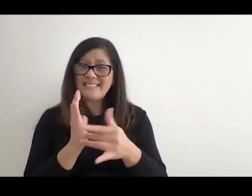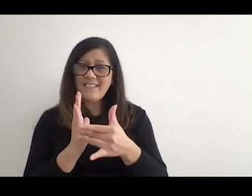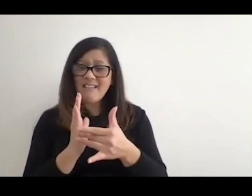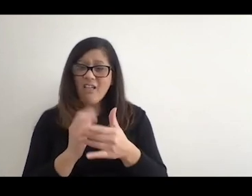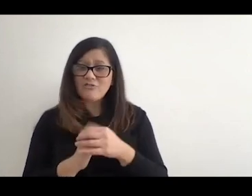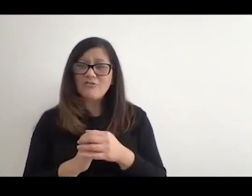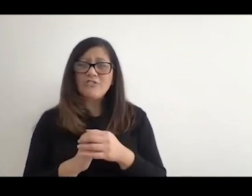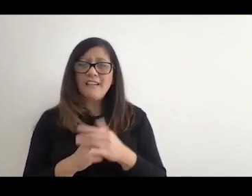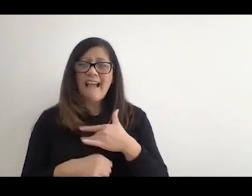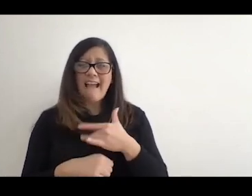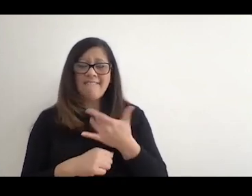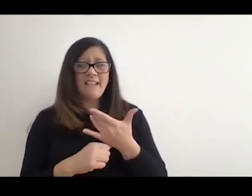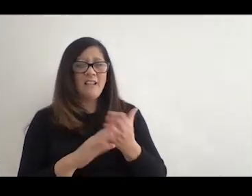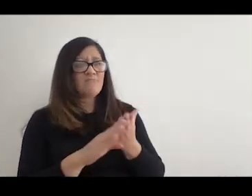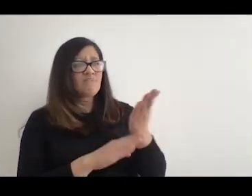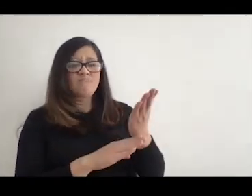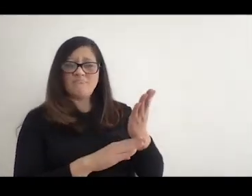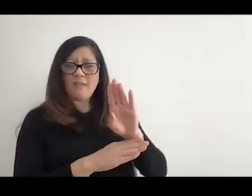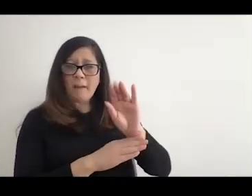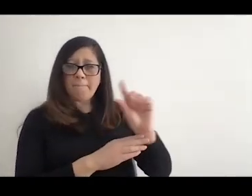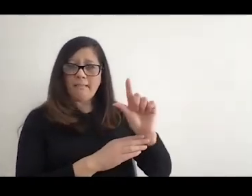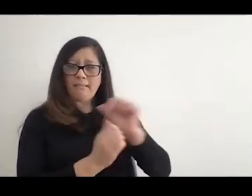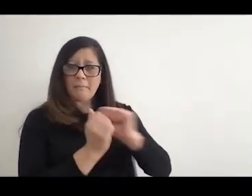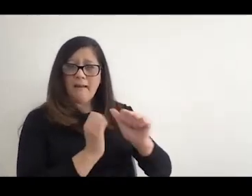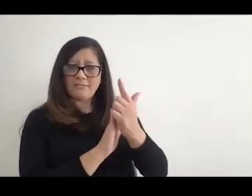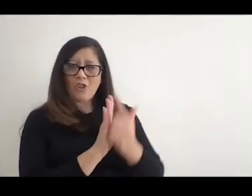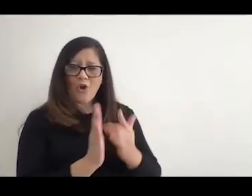get a clothing allowance. It's modest, but it literally says it can